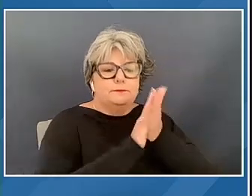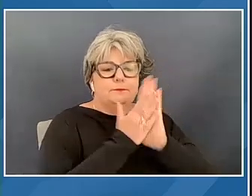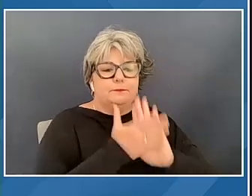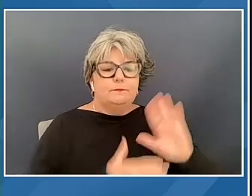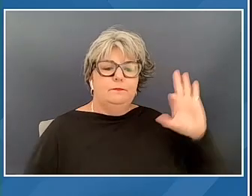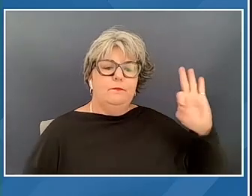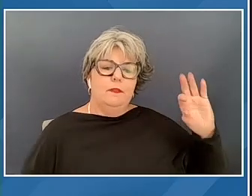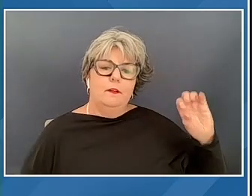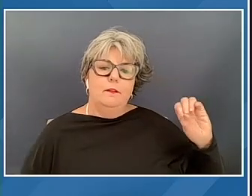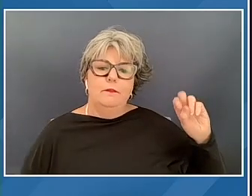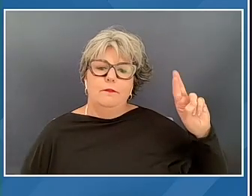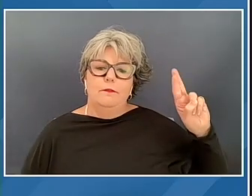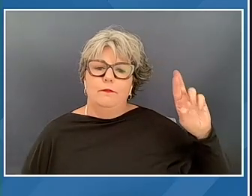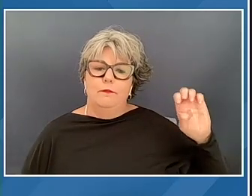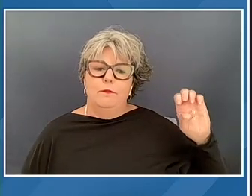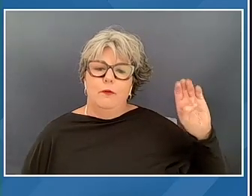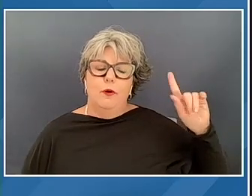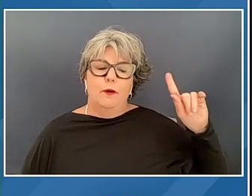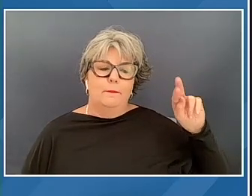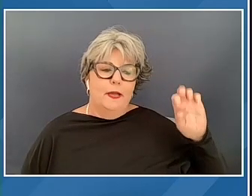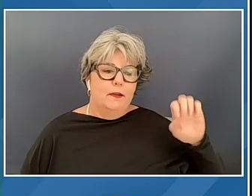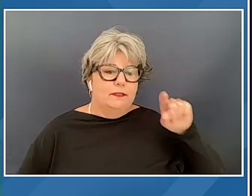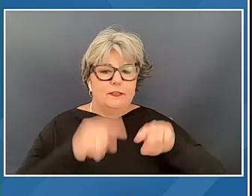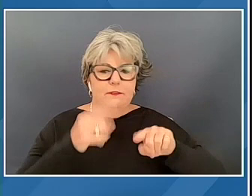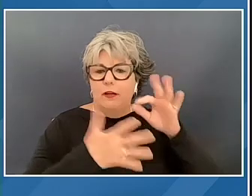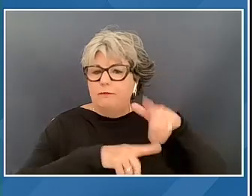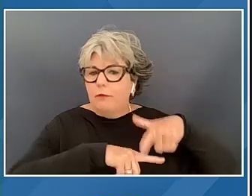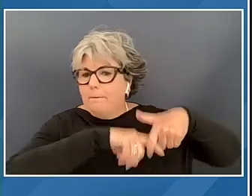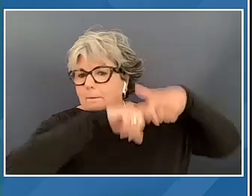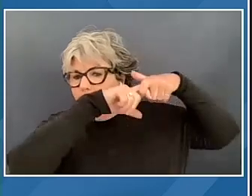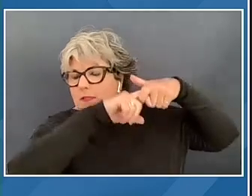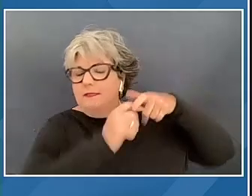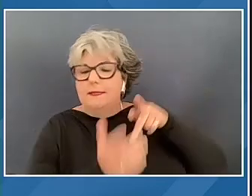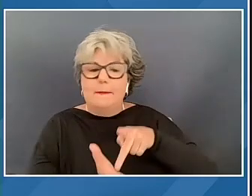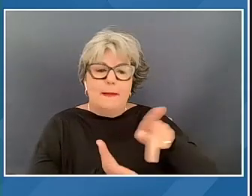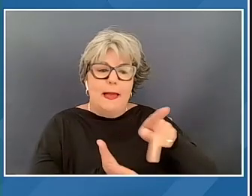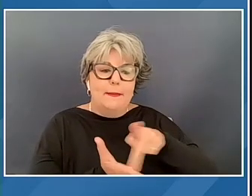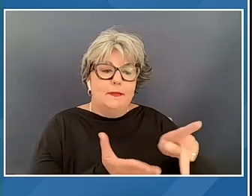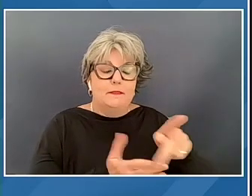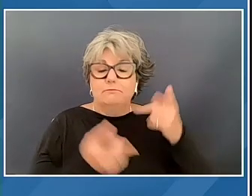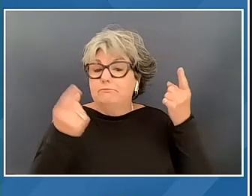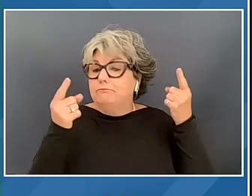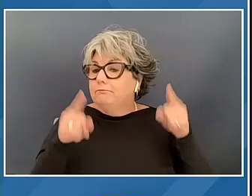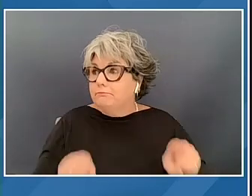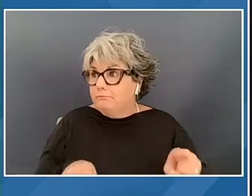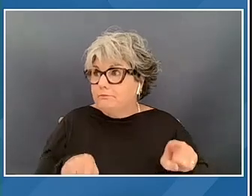different options for pausing her payments. The end result was that her loan